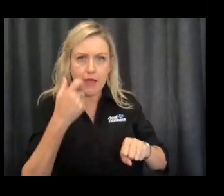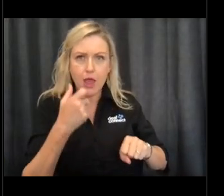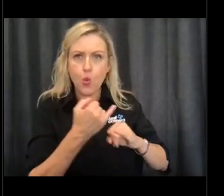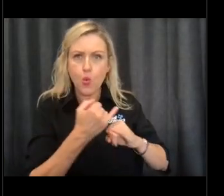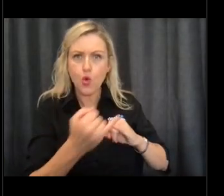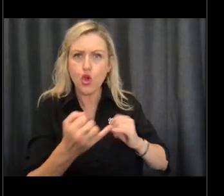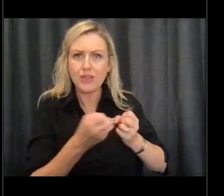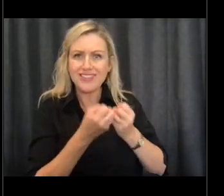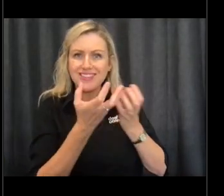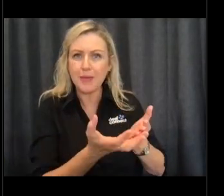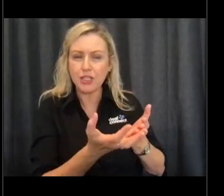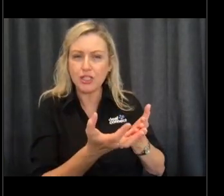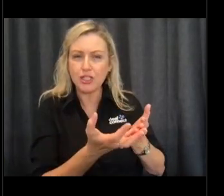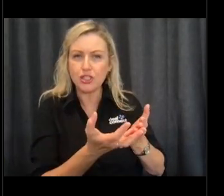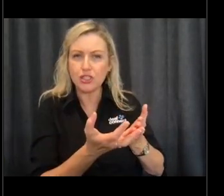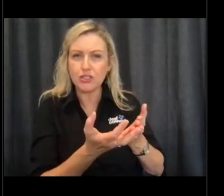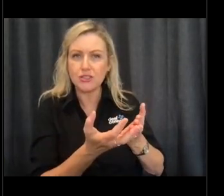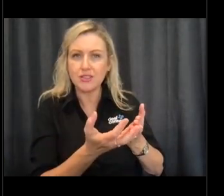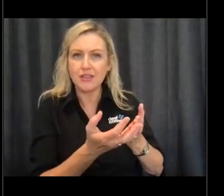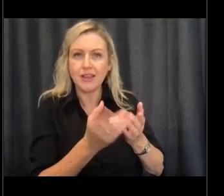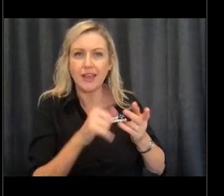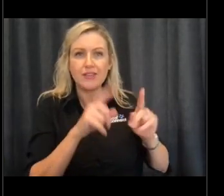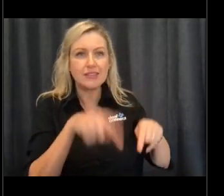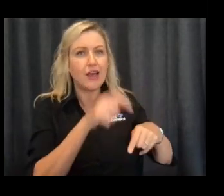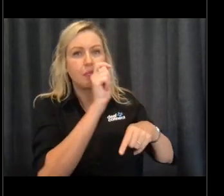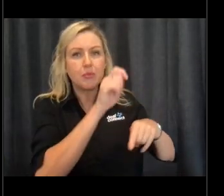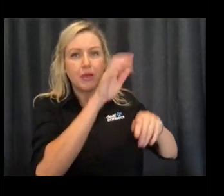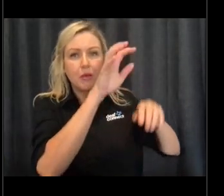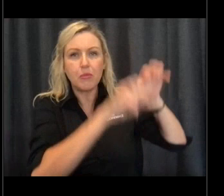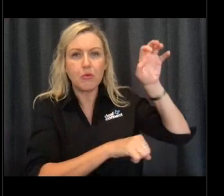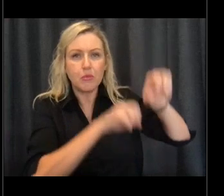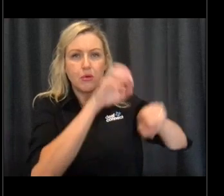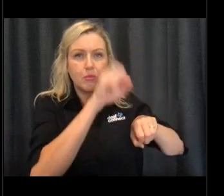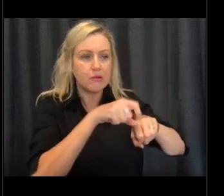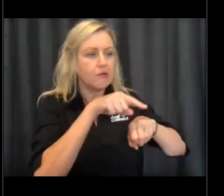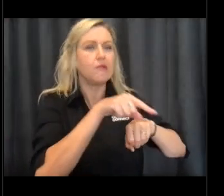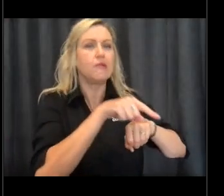find more damage, perfectly reasonable and builders do it all the time, for you or the